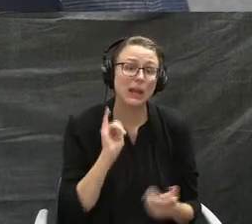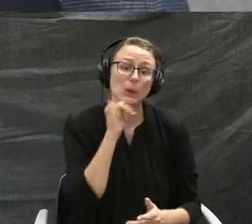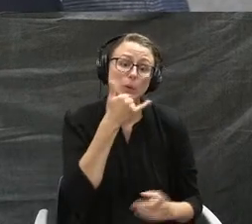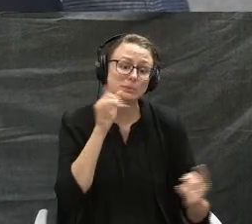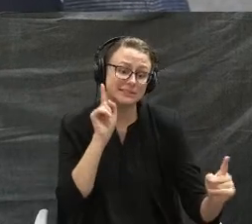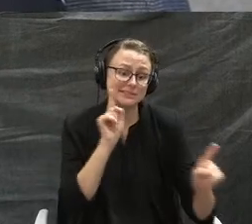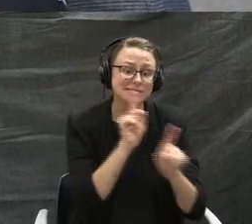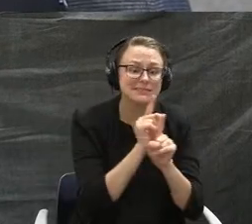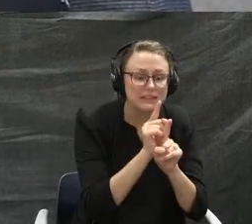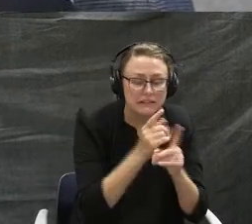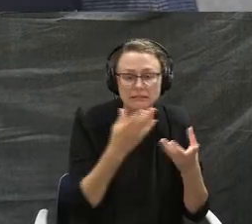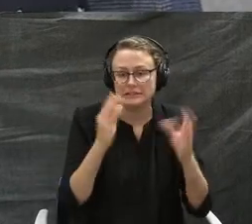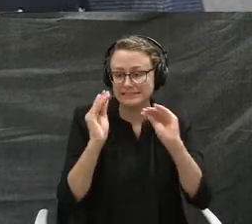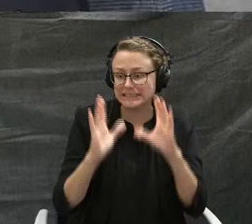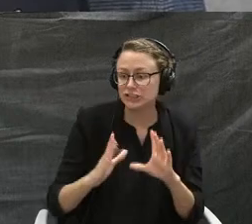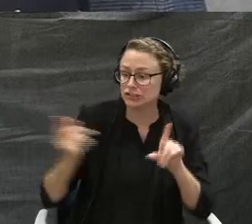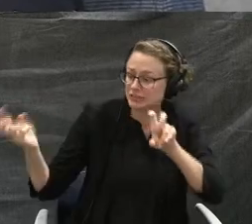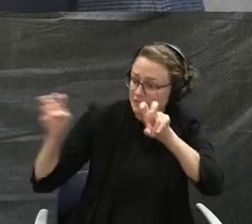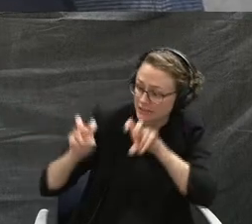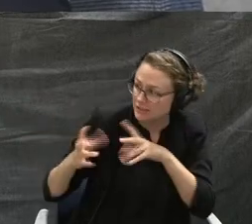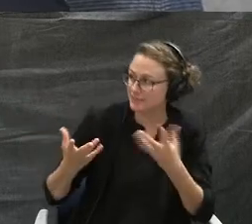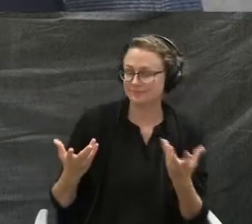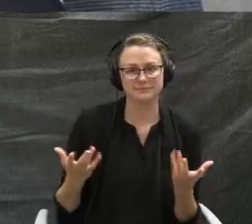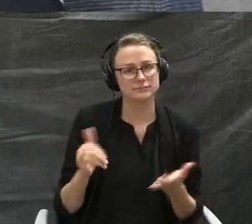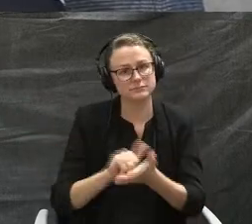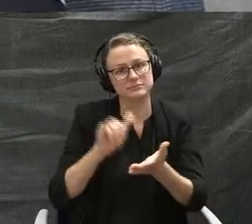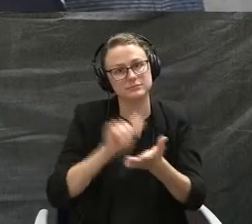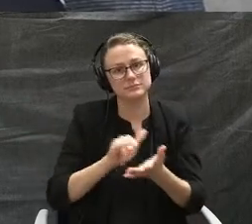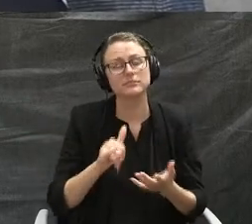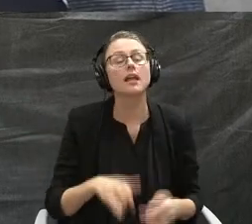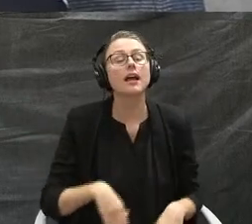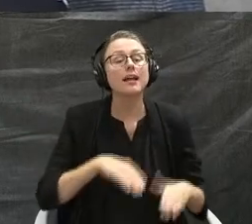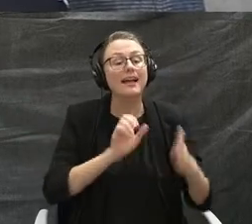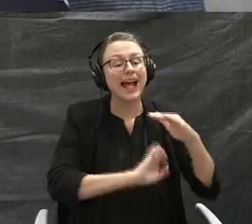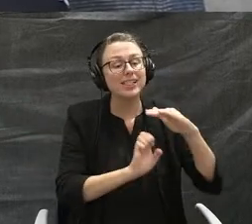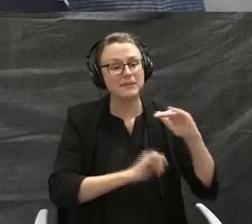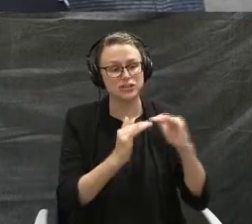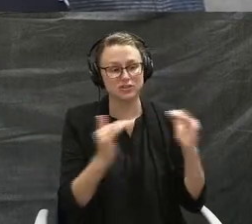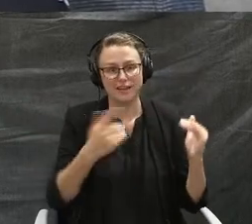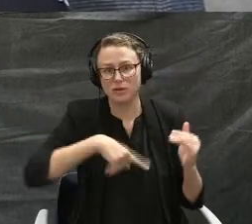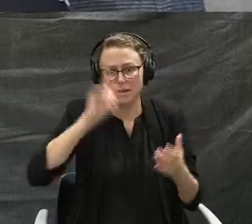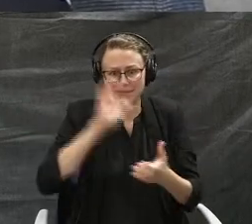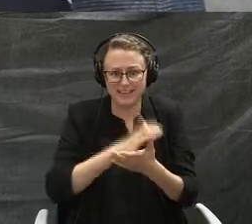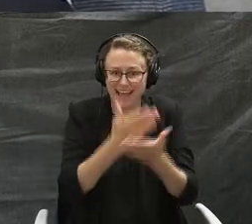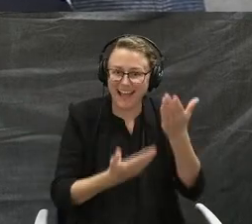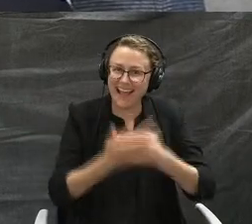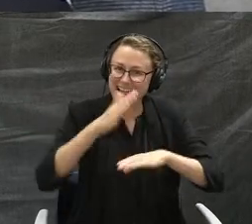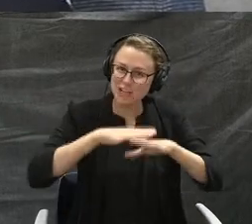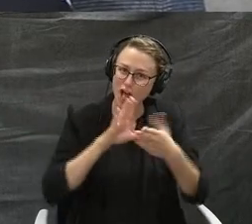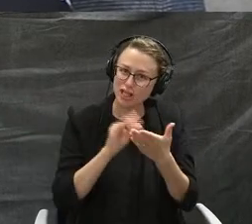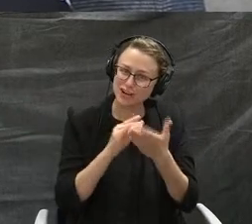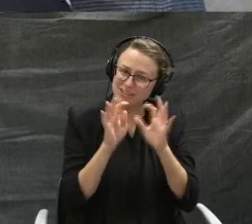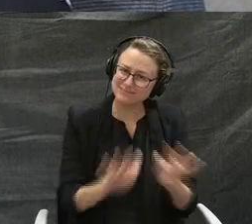their teachers. Additionally, at the elementary level, we believe hands-on learning is critical. They need the structure and the